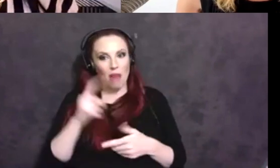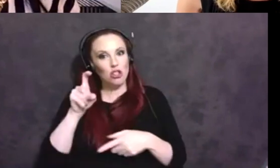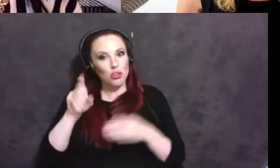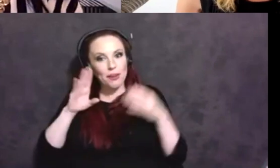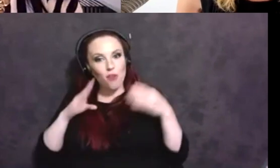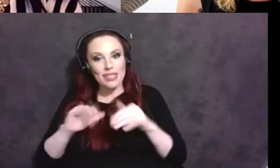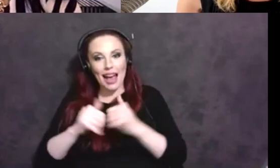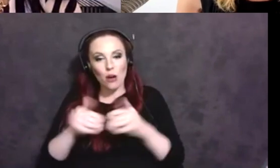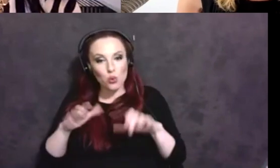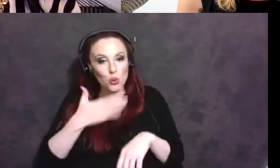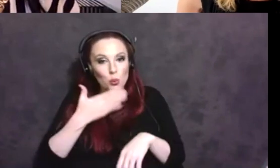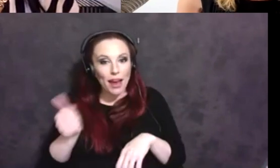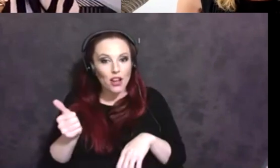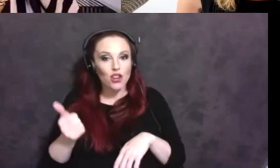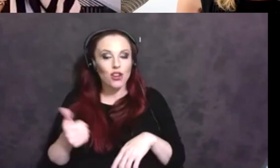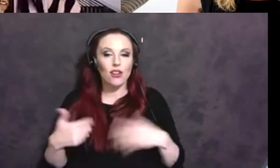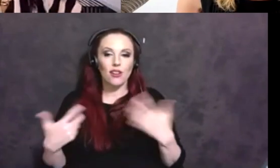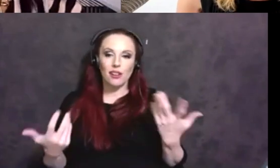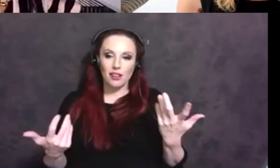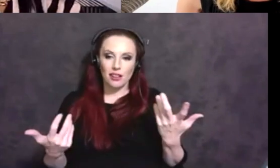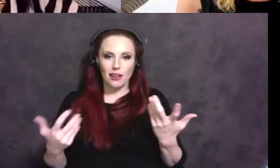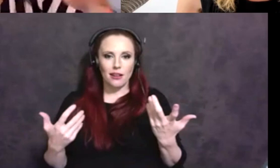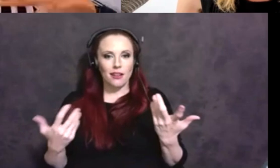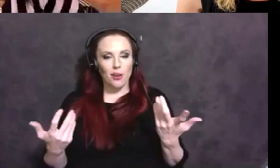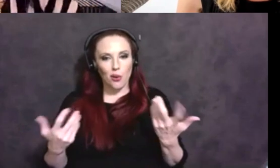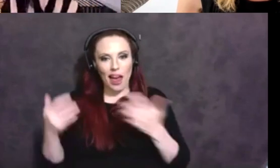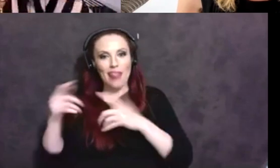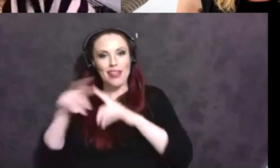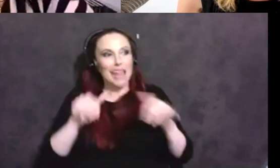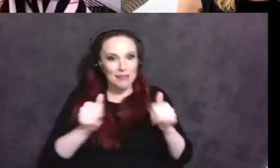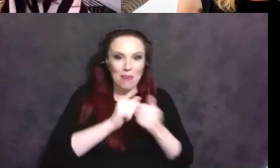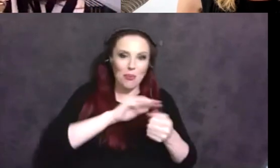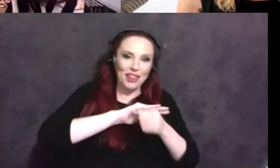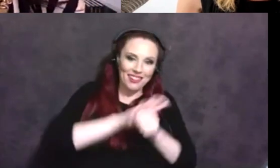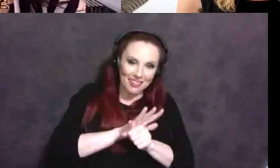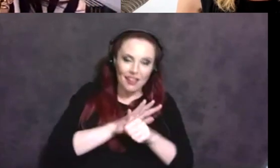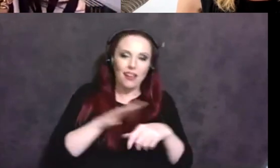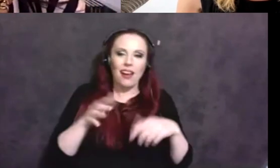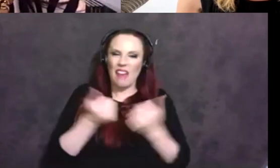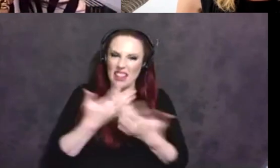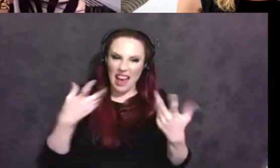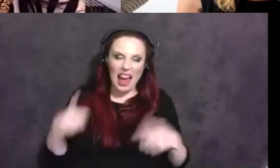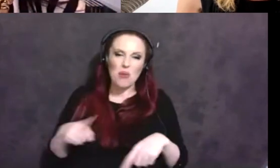enough, there is a spotlight being put on racial justice -- racial injustice and inclusion